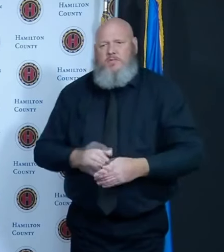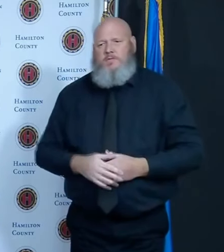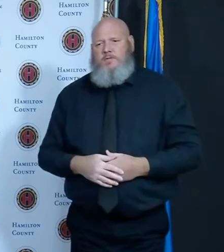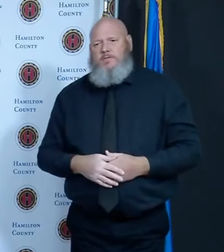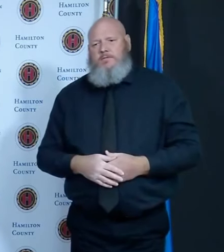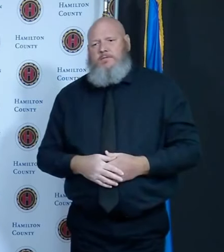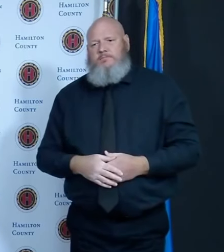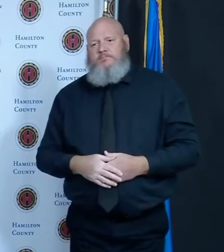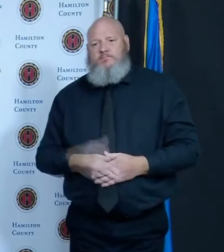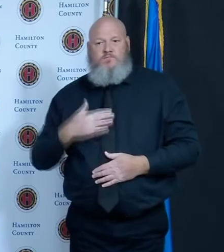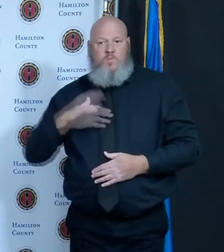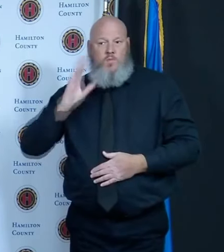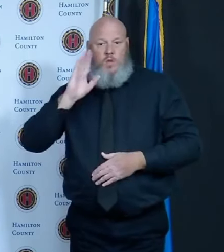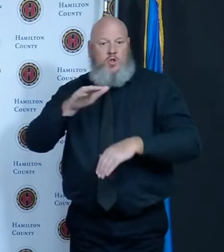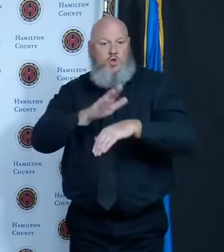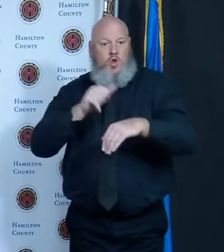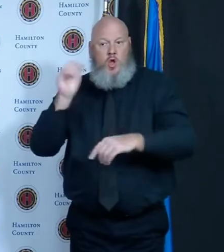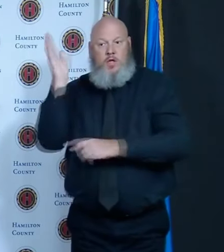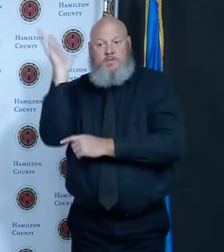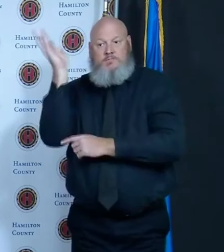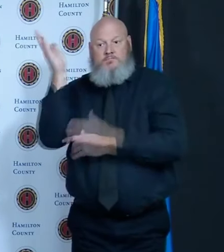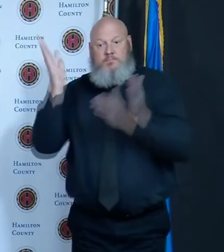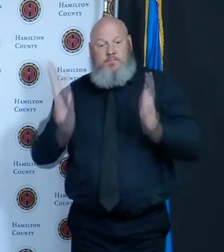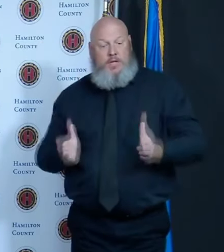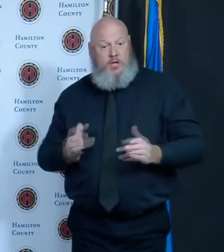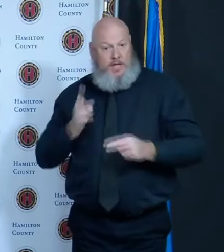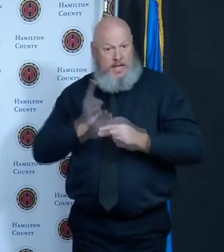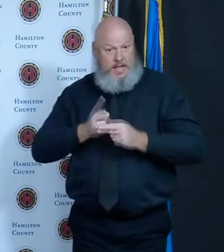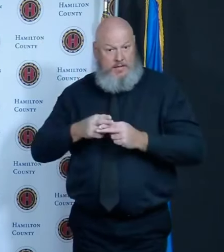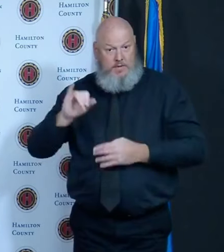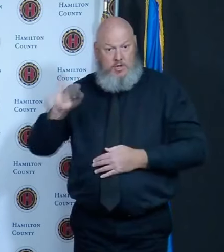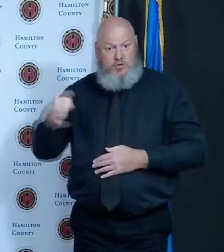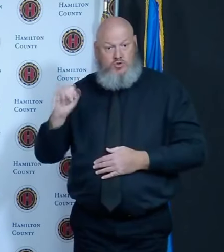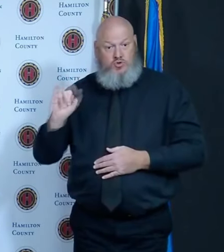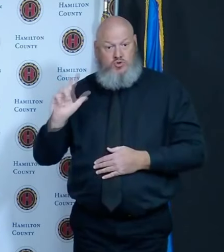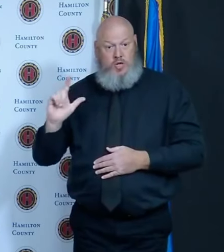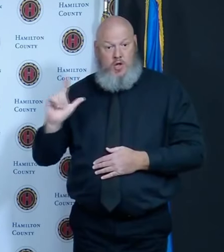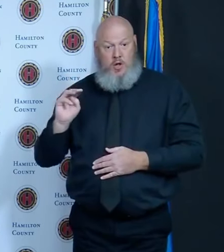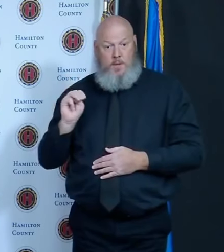American Chamber of Commerce both here in Hamilton County and David Kirk is